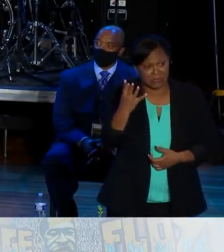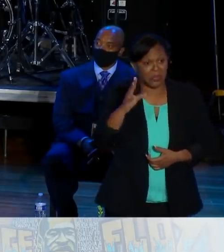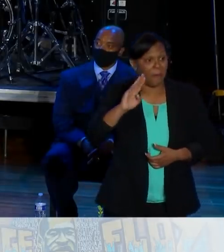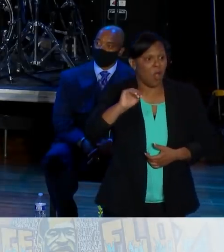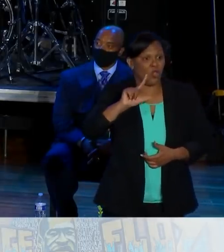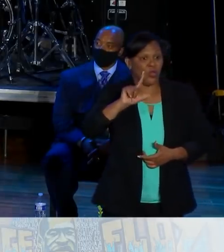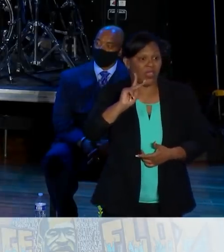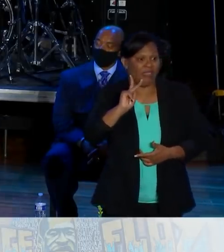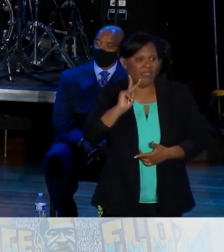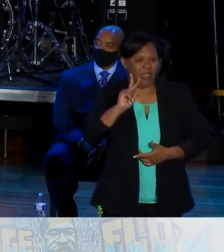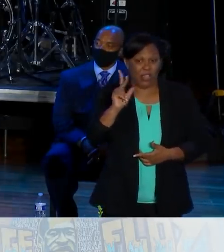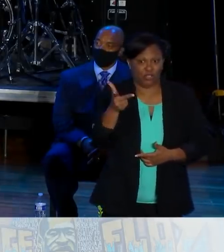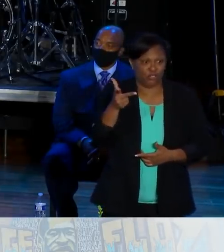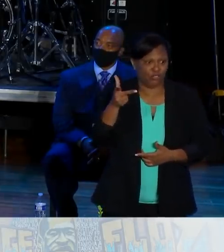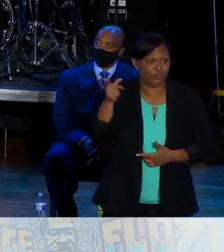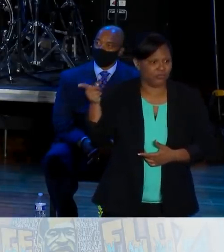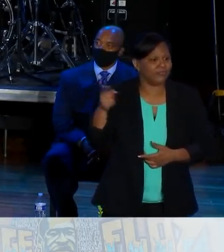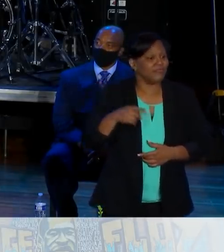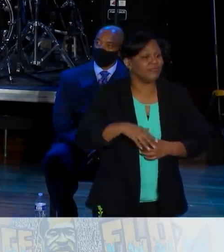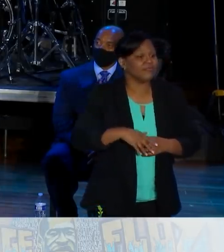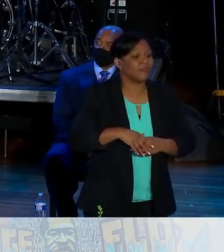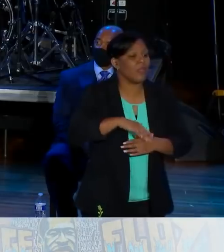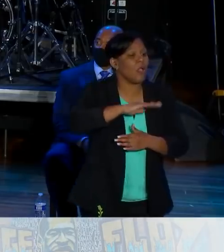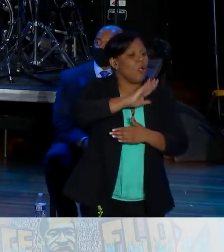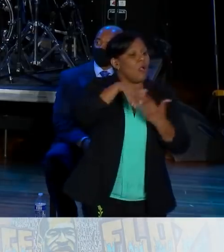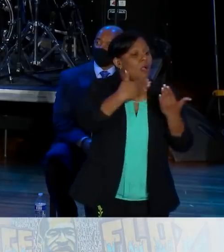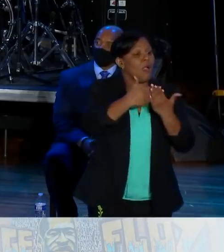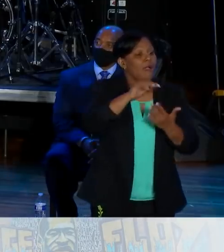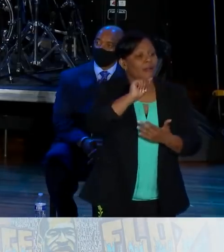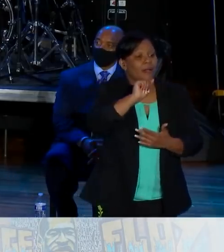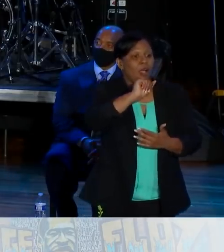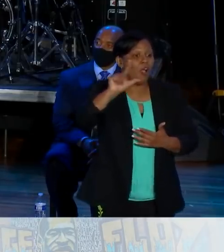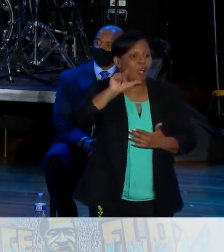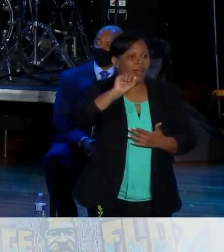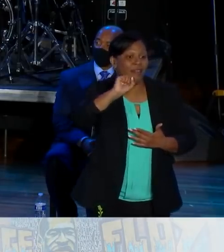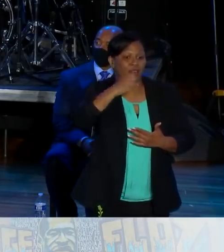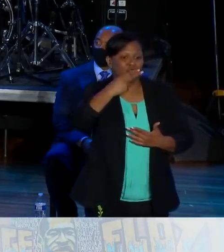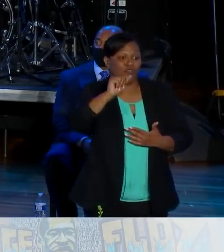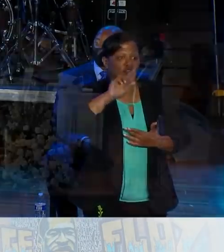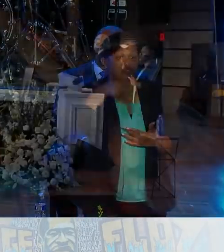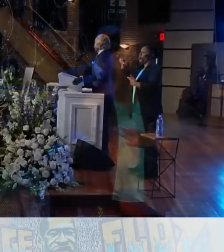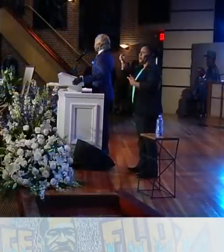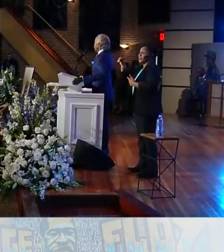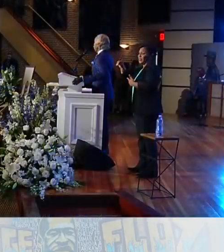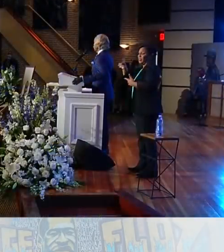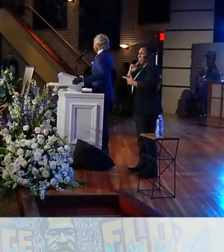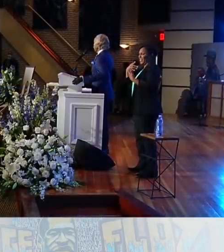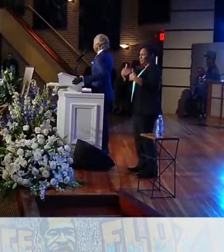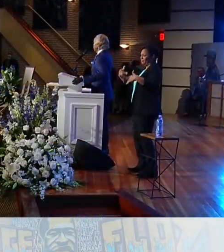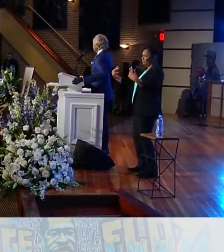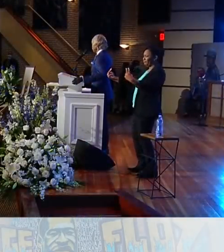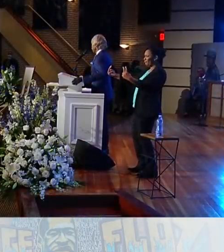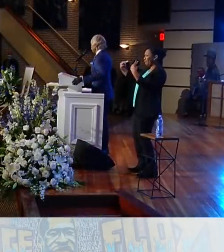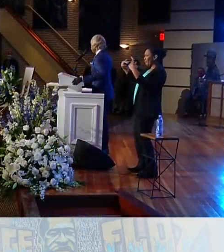ONE OF THE THINGS MARTIN, THAT I'VE ALWAYS HAD TO DEAL WITH AS CRITICS WOULD SAY, ALL AL